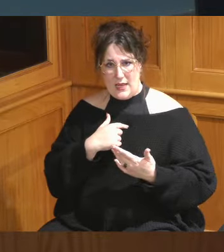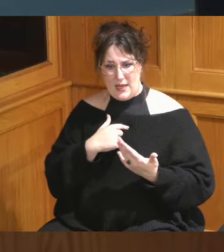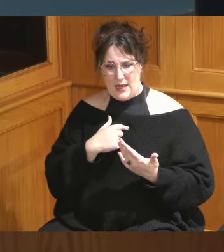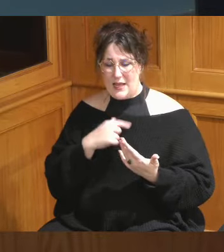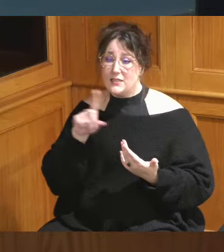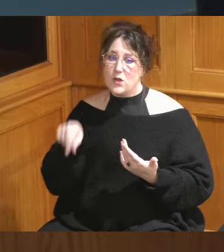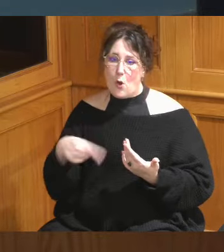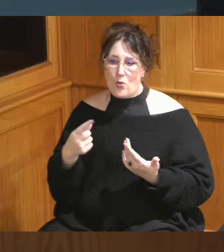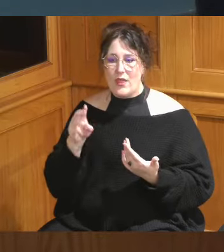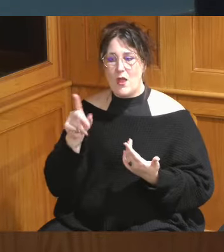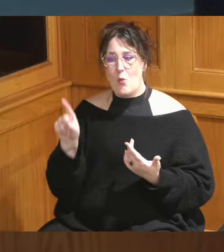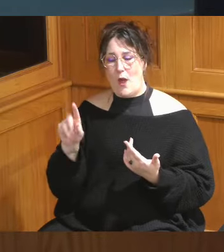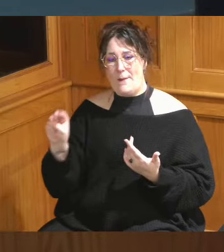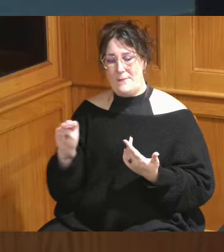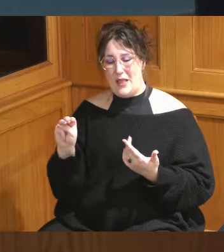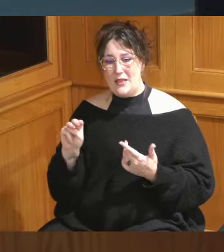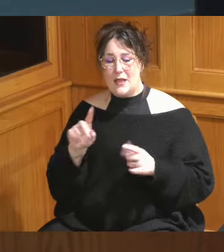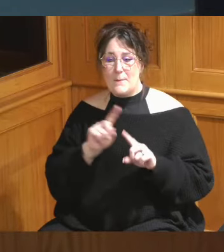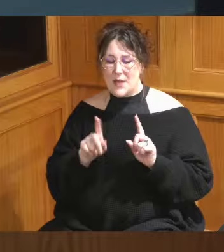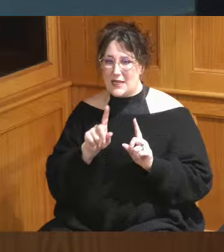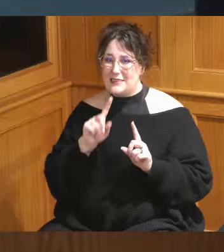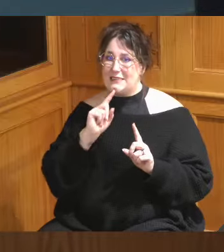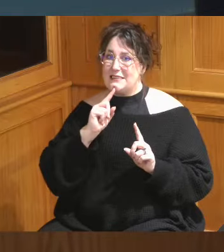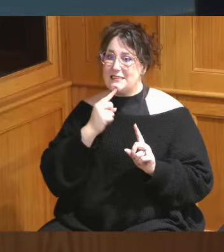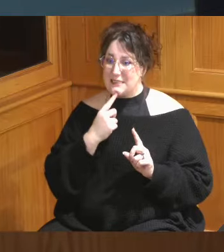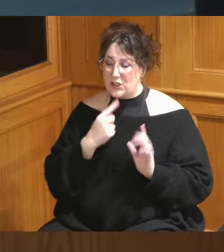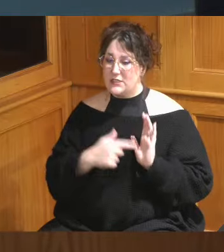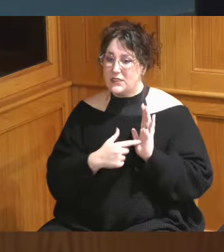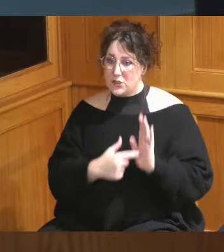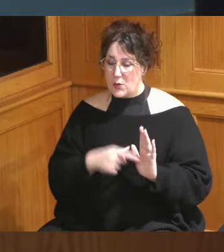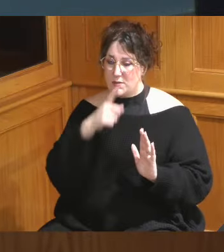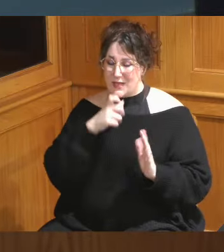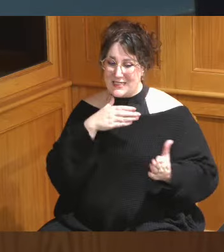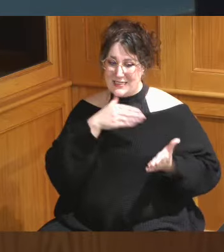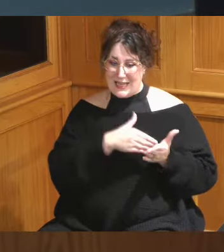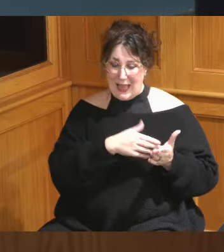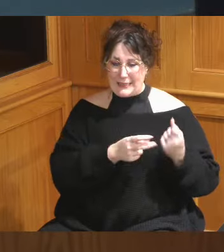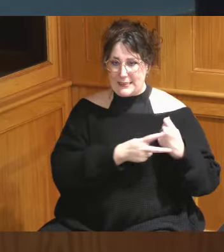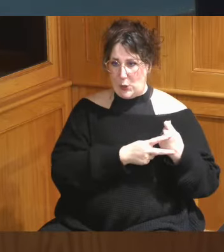dollars, I think it is a significant indicator that we're interested in continuing this work.